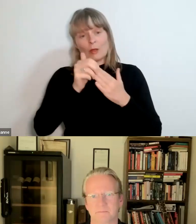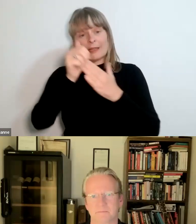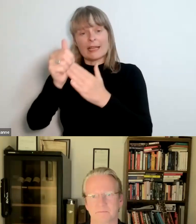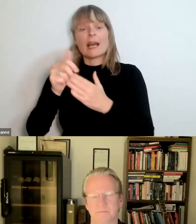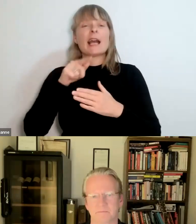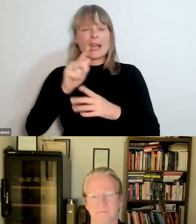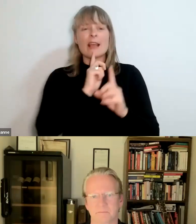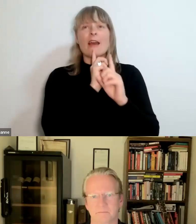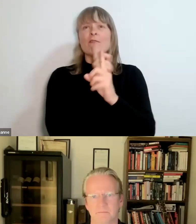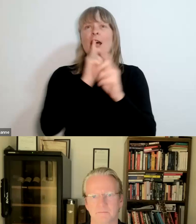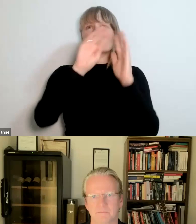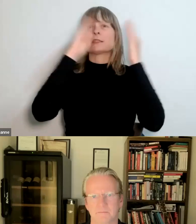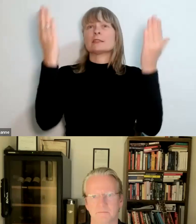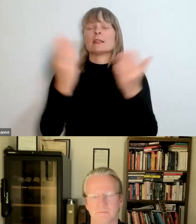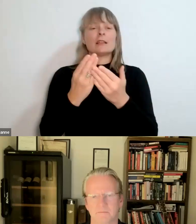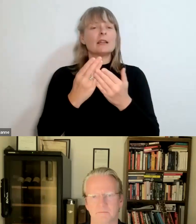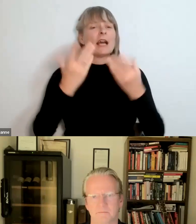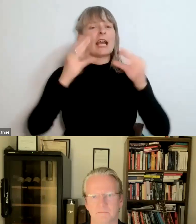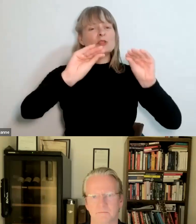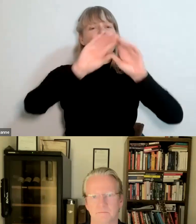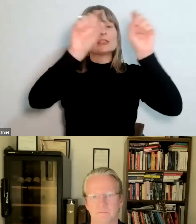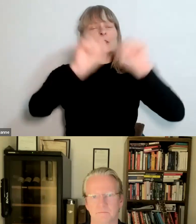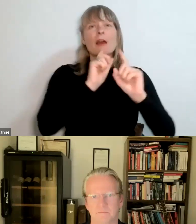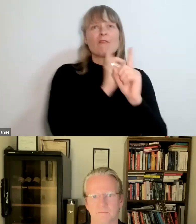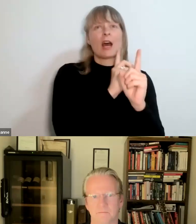groups right now, including